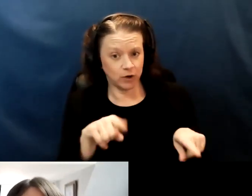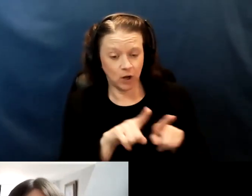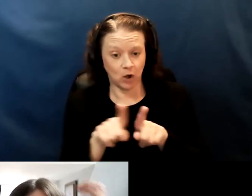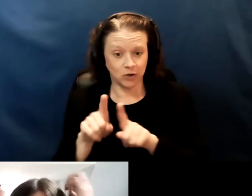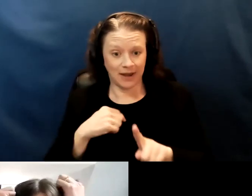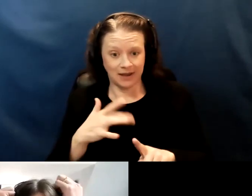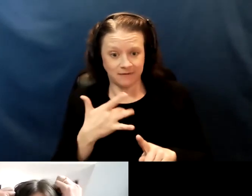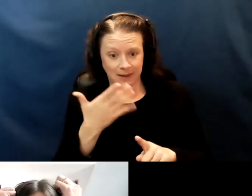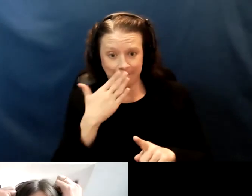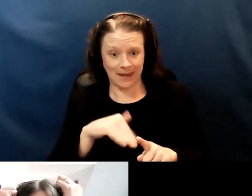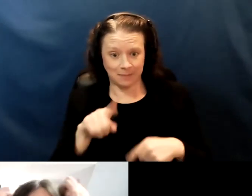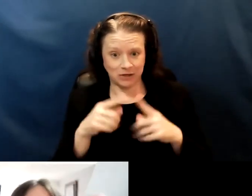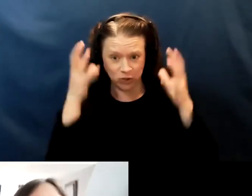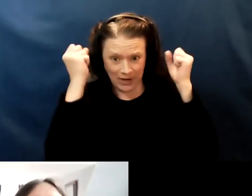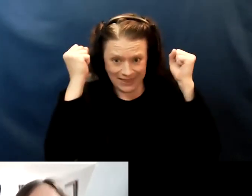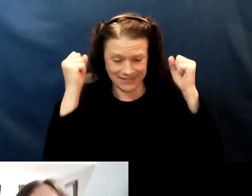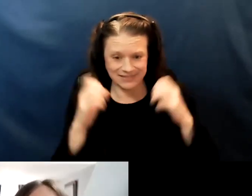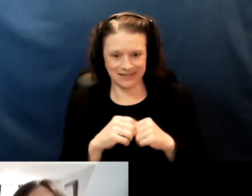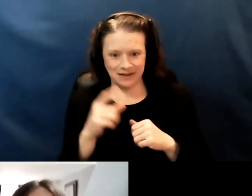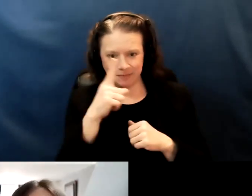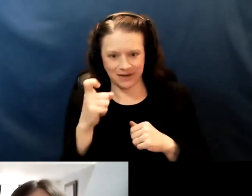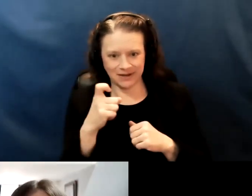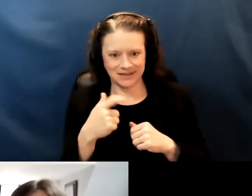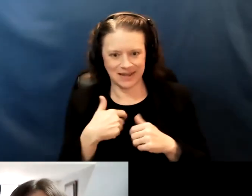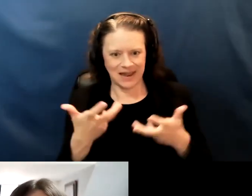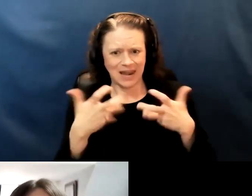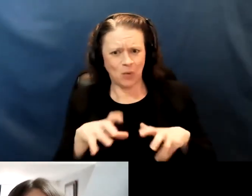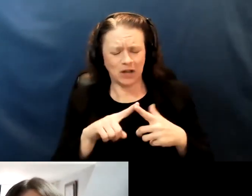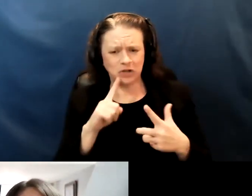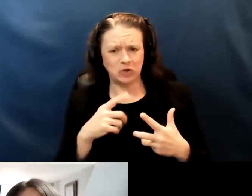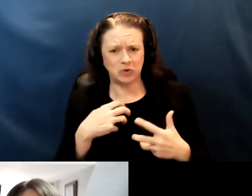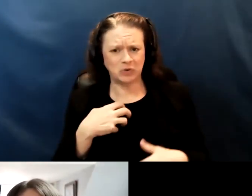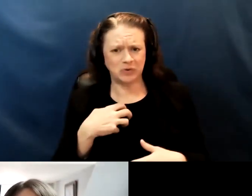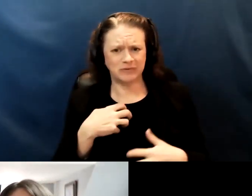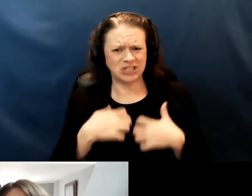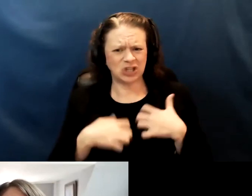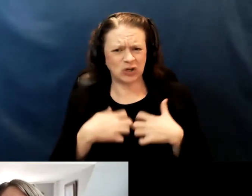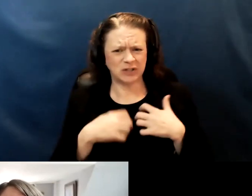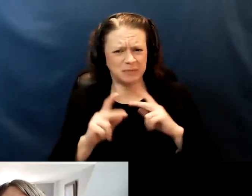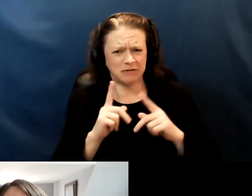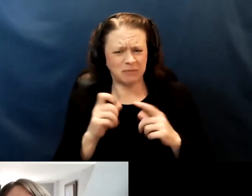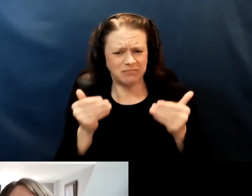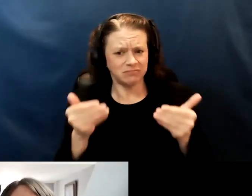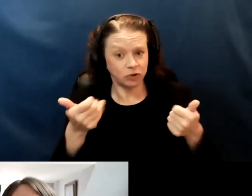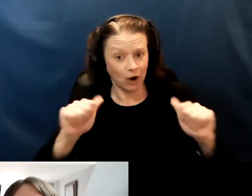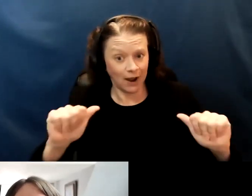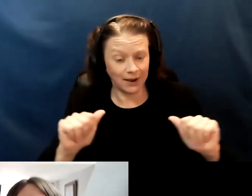I also -- I feel bad about doing this. Because I don't